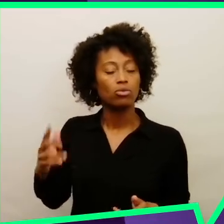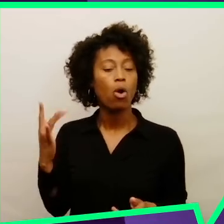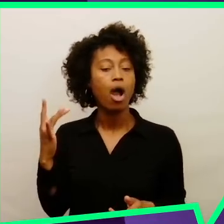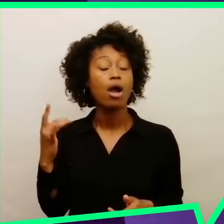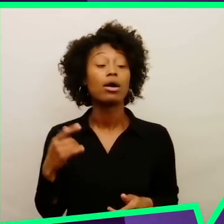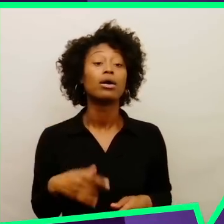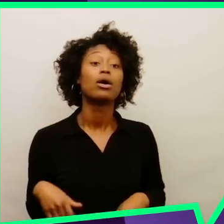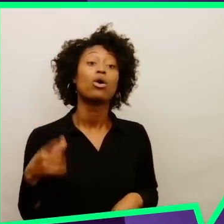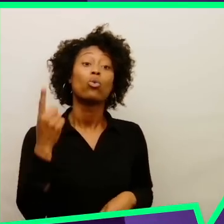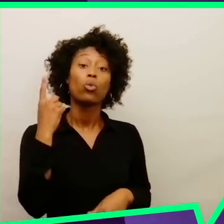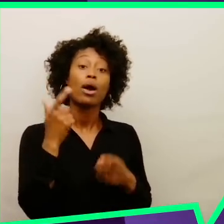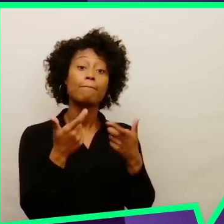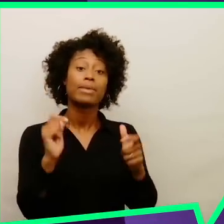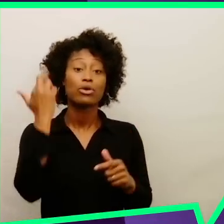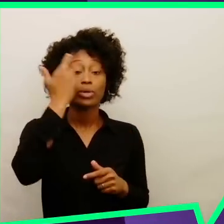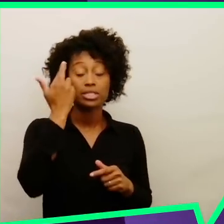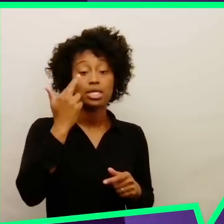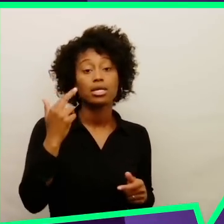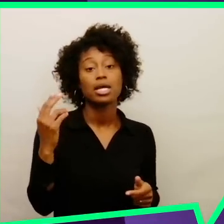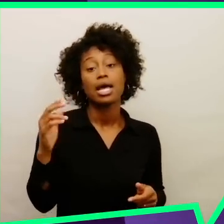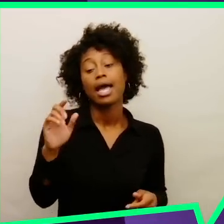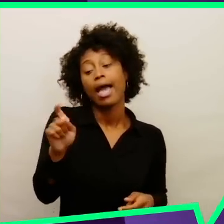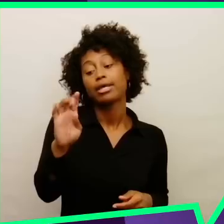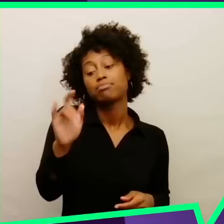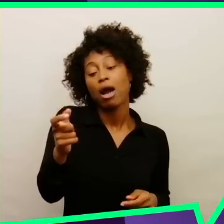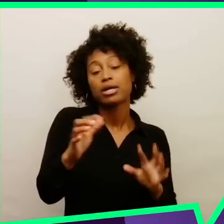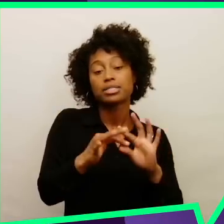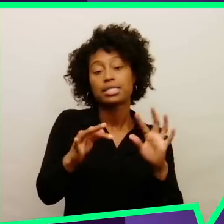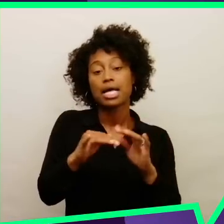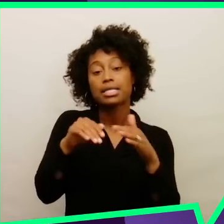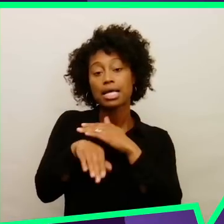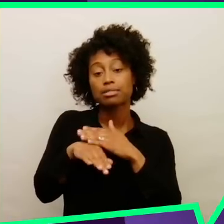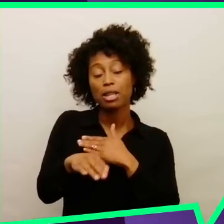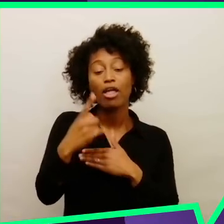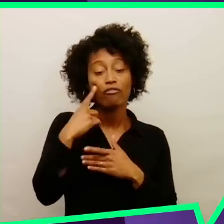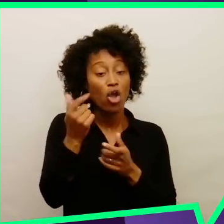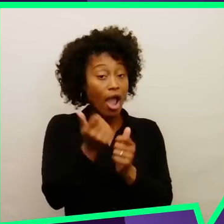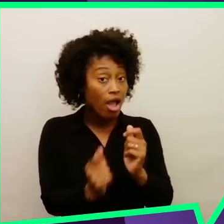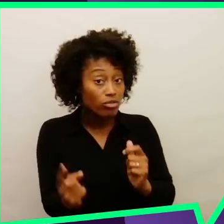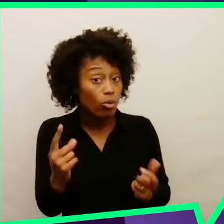to be such a crucial part of their ethos? I think one of the biggest things that we've